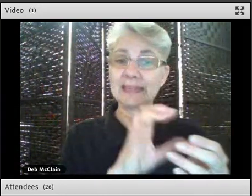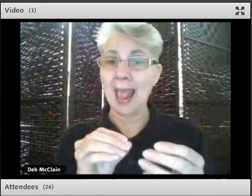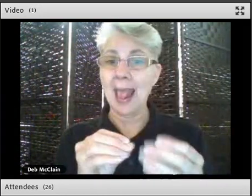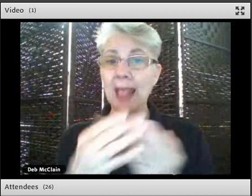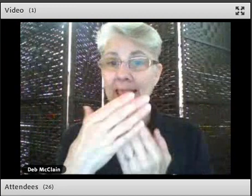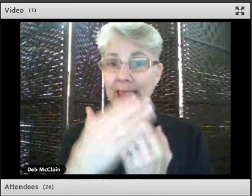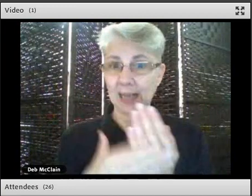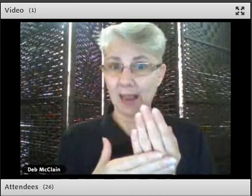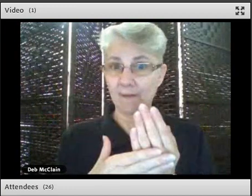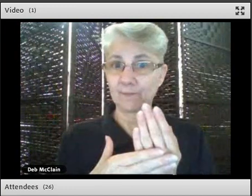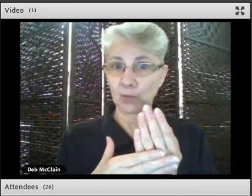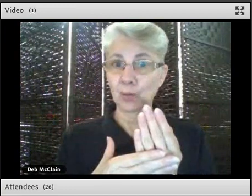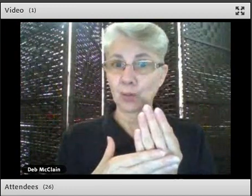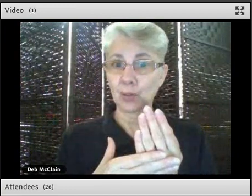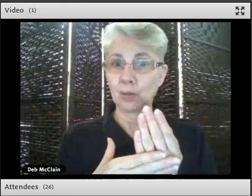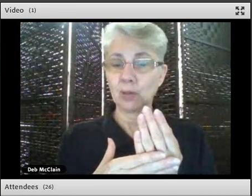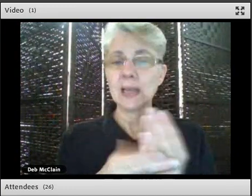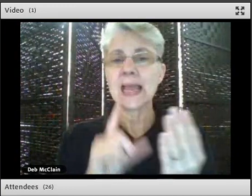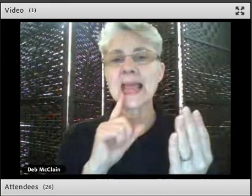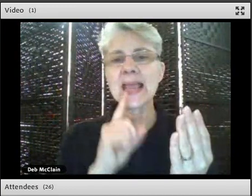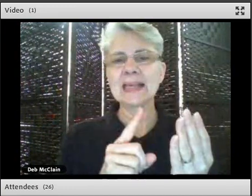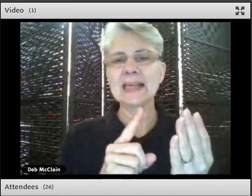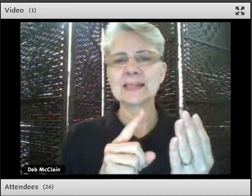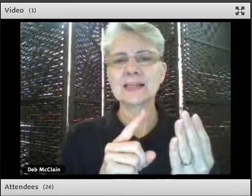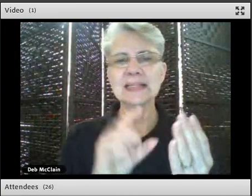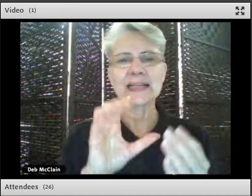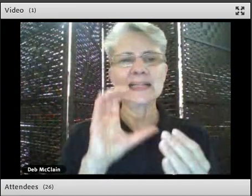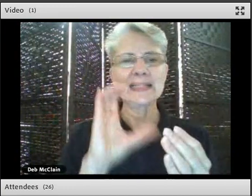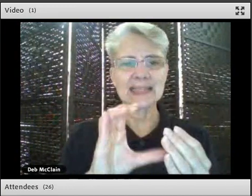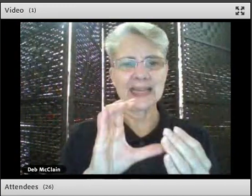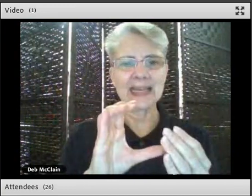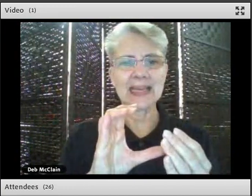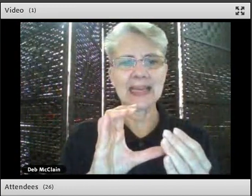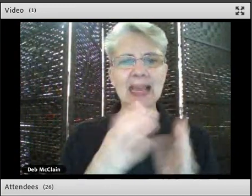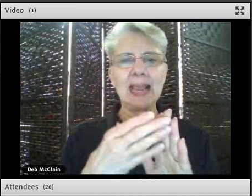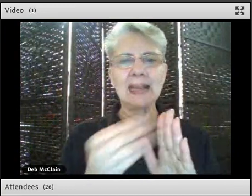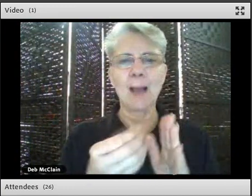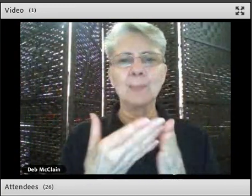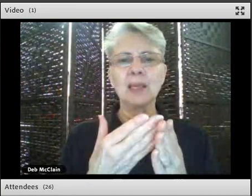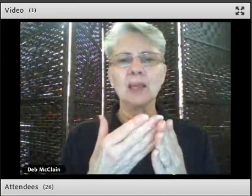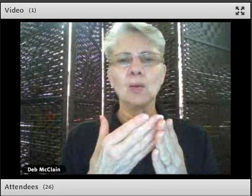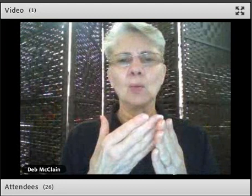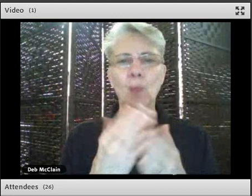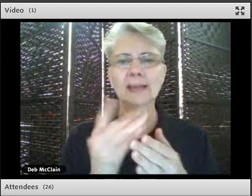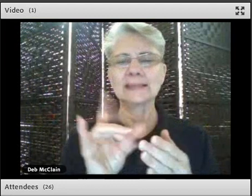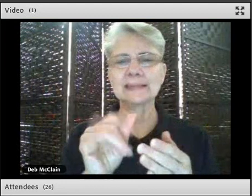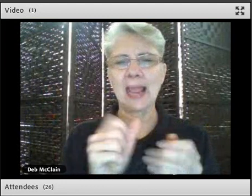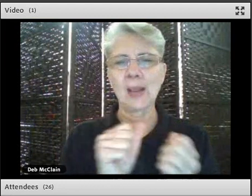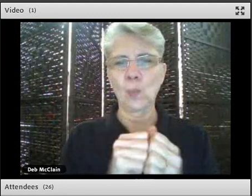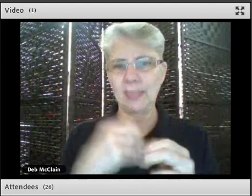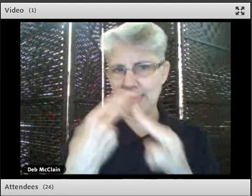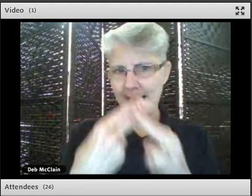with the name of the creator. And then after that, we see the "P" copyright date.